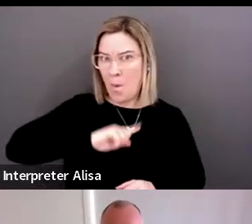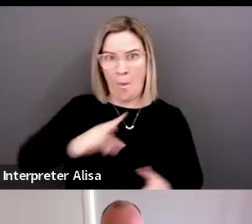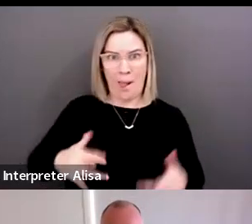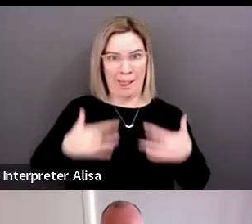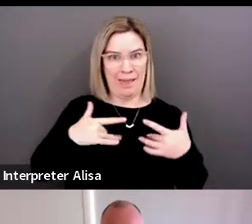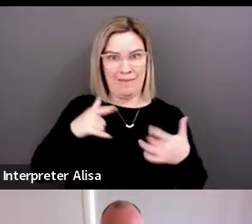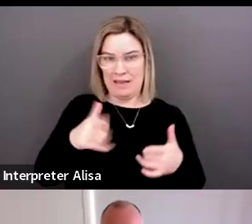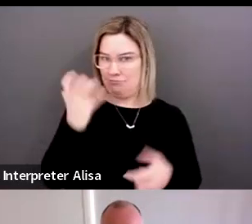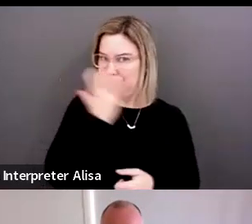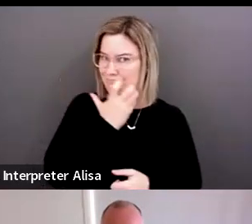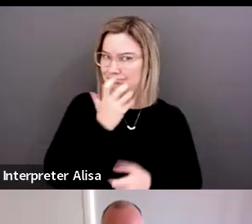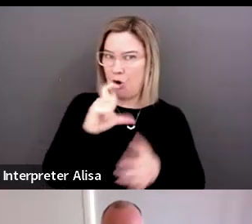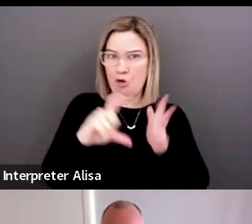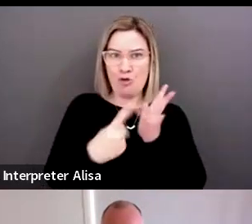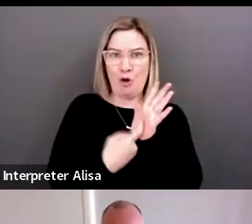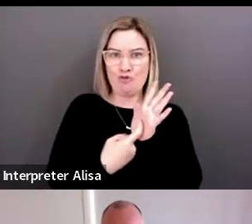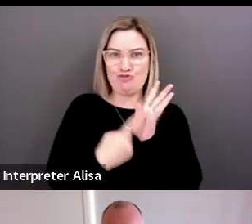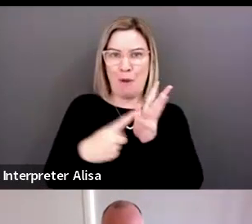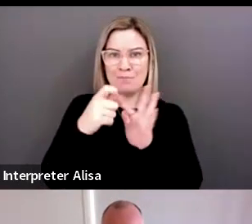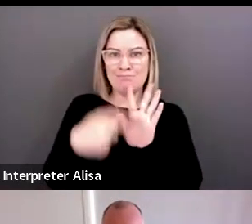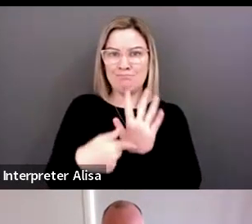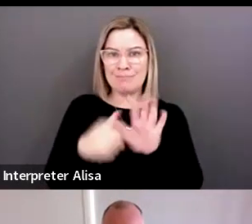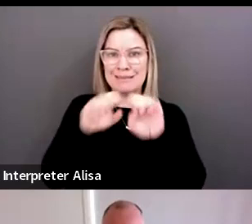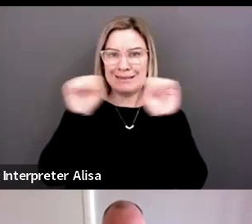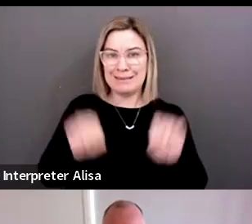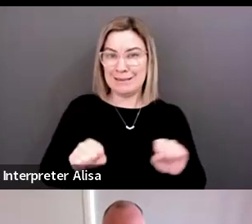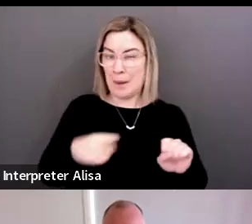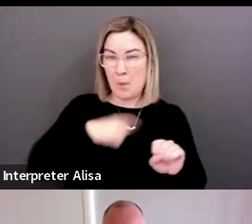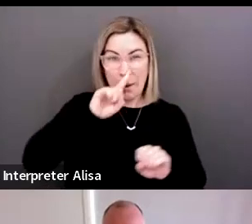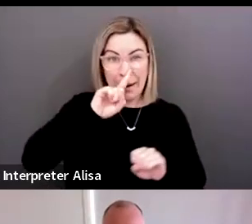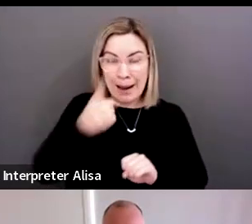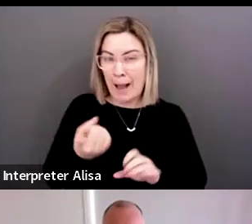be easier to have conversations about all the ways in which we're all